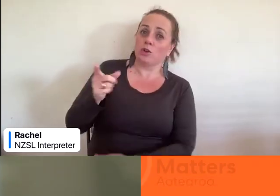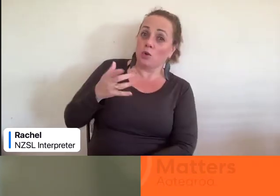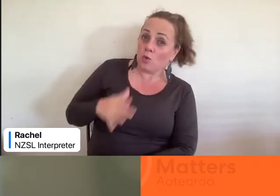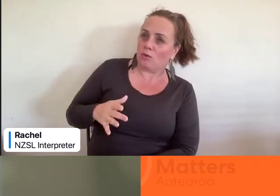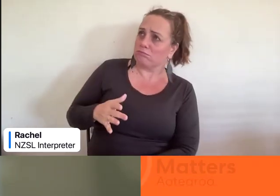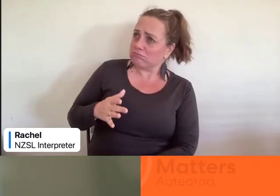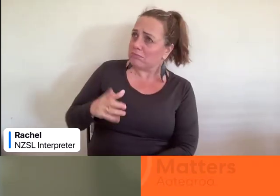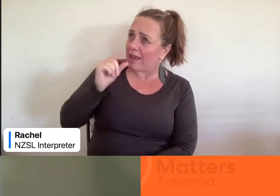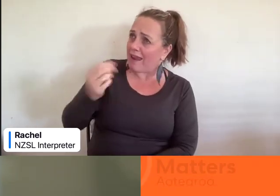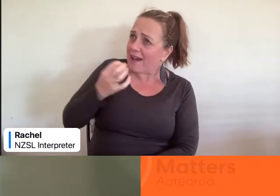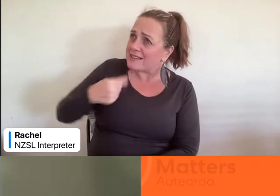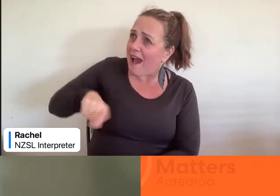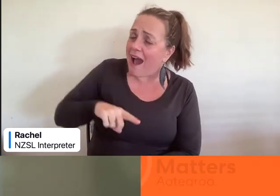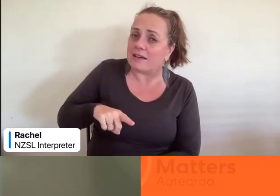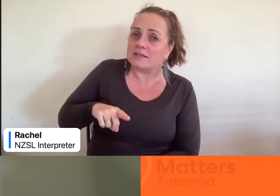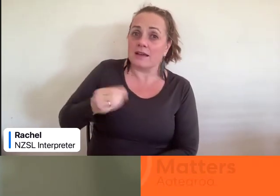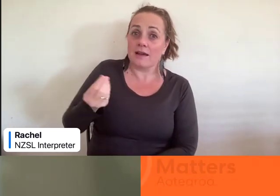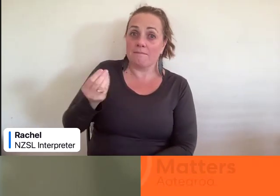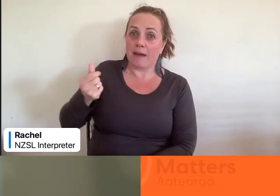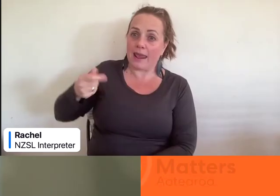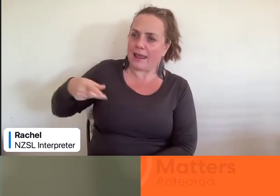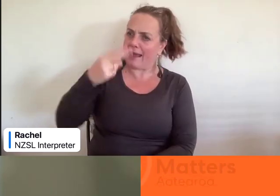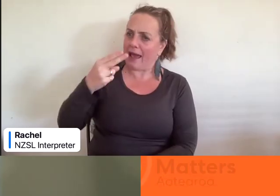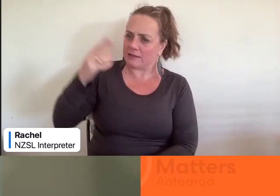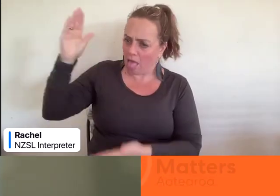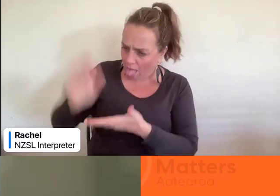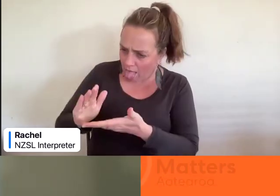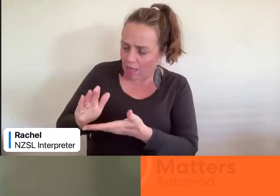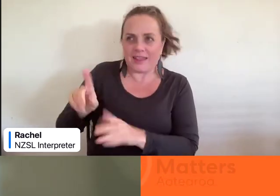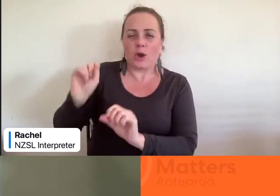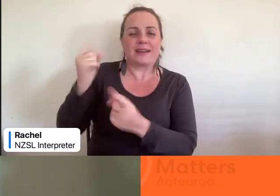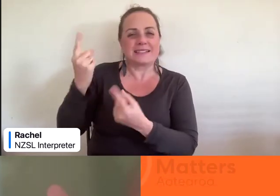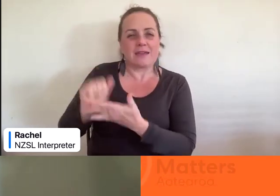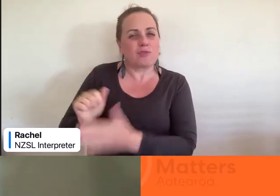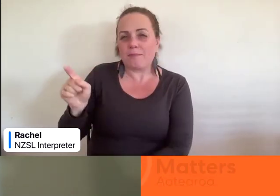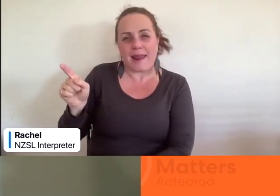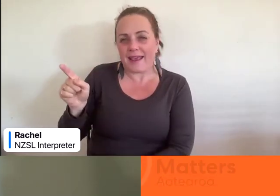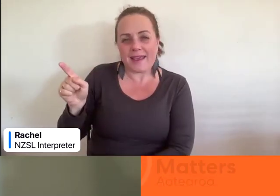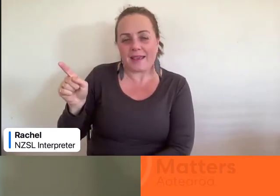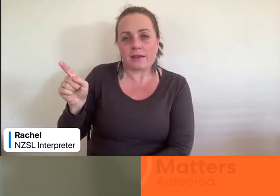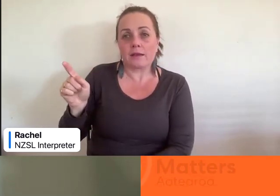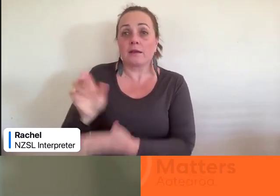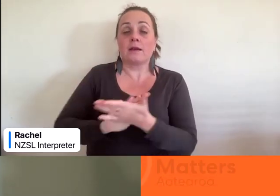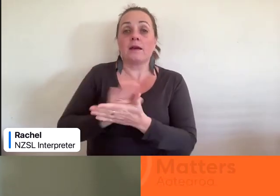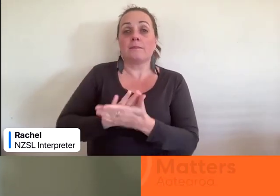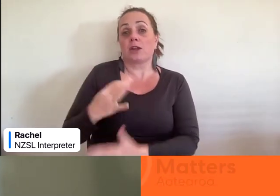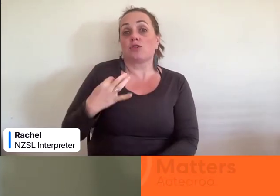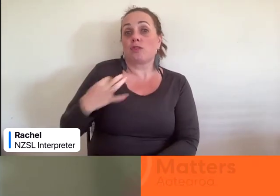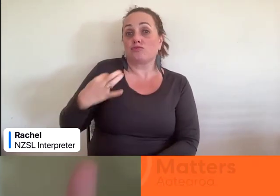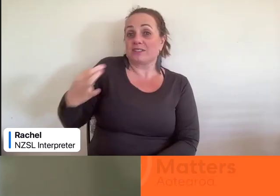They cut our budgets without understanding what that meant. So representation is not symbolic. It